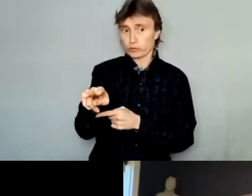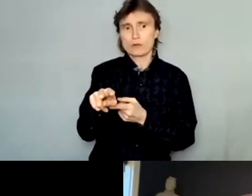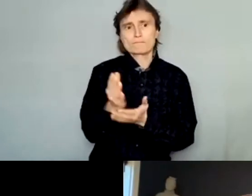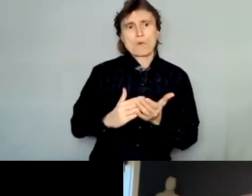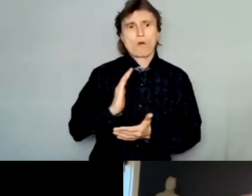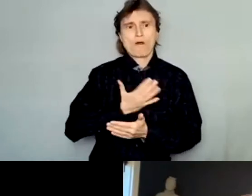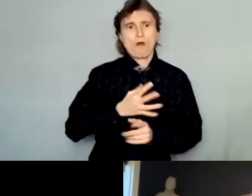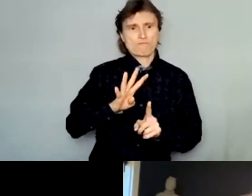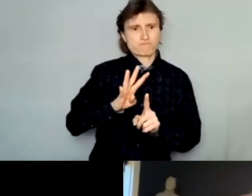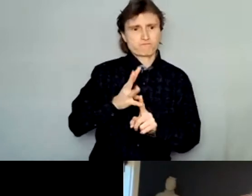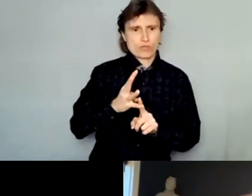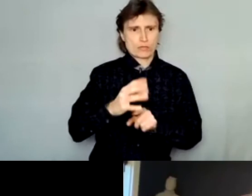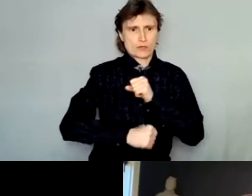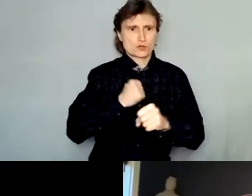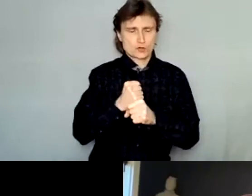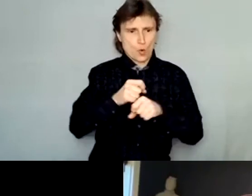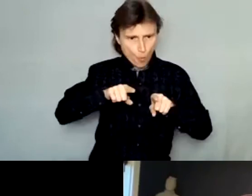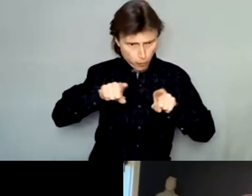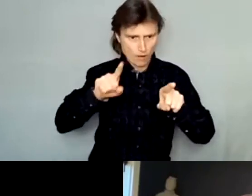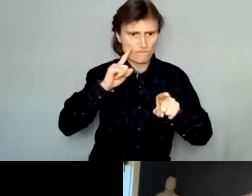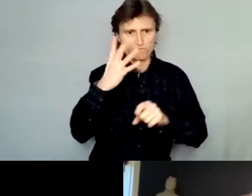It has two priority areas.